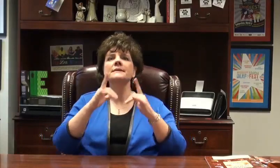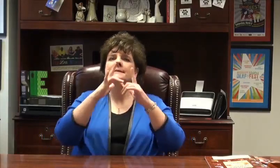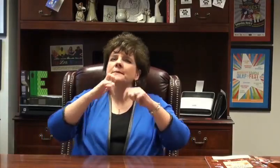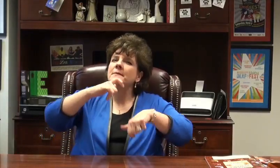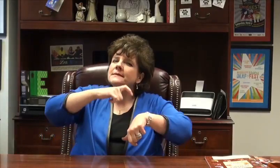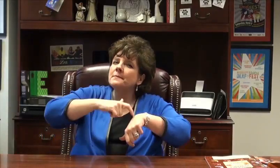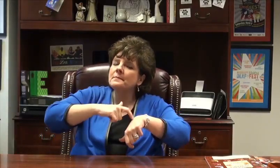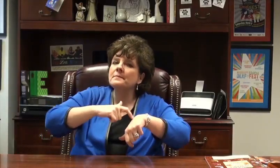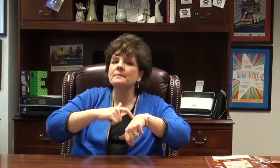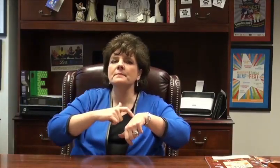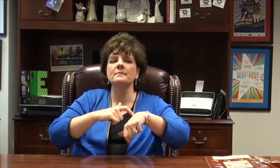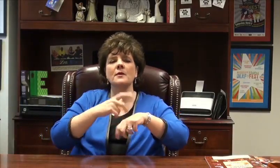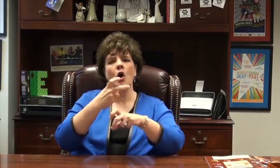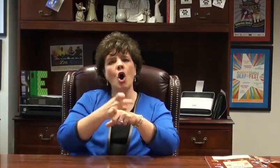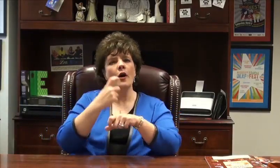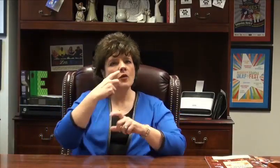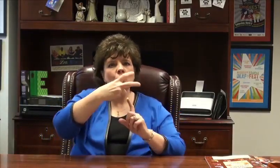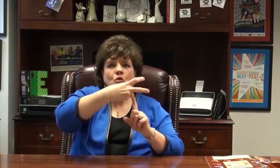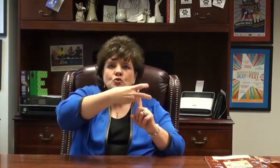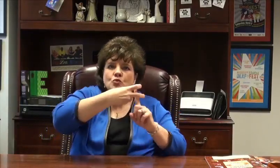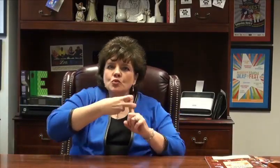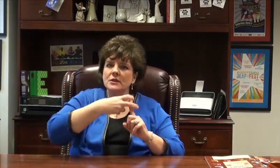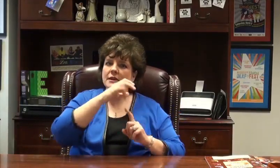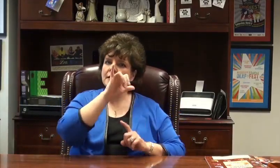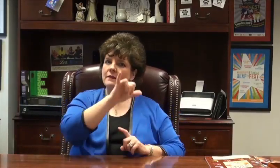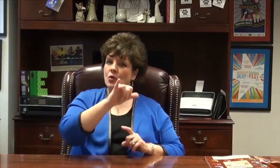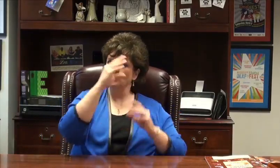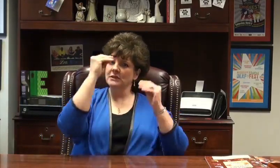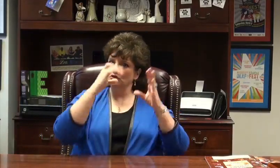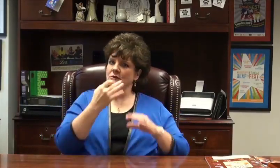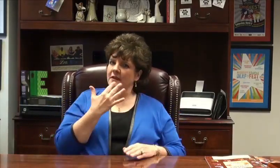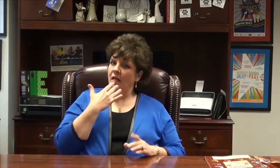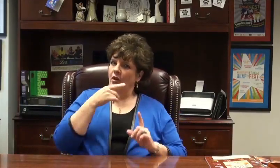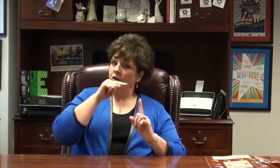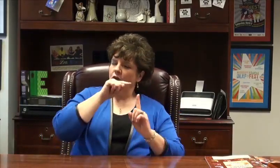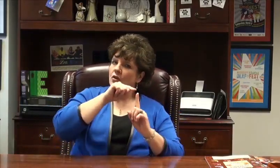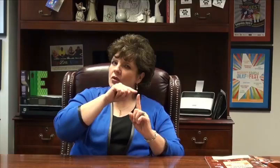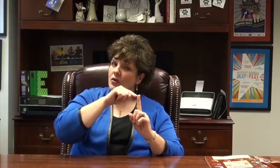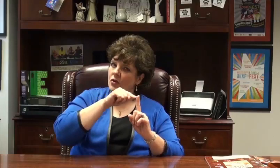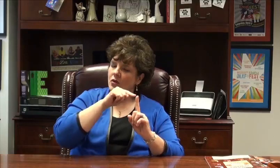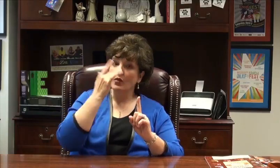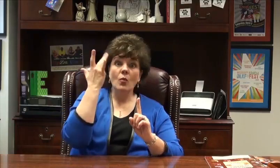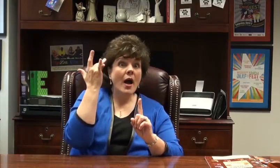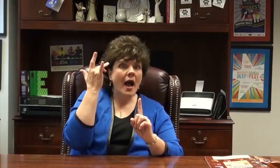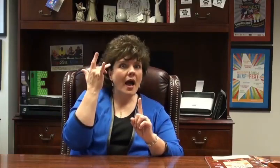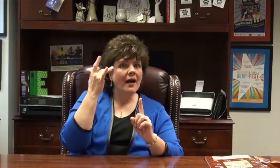At the same time, recruitment of teachers of color is difficult because